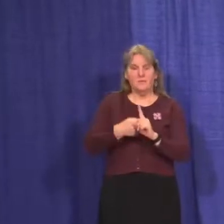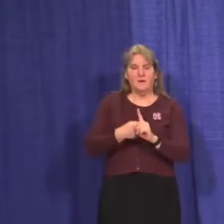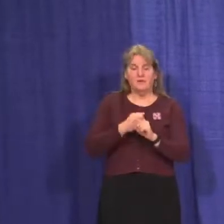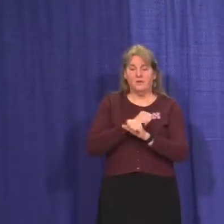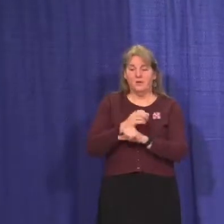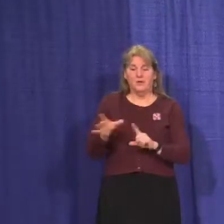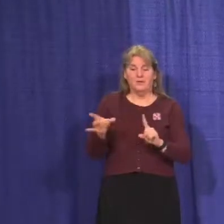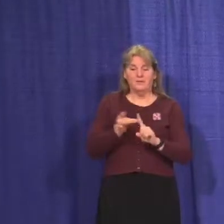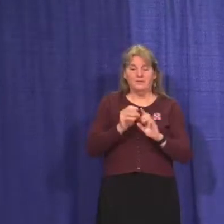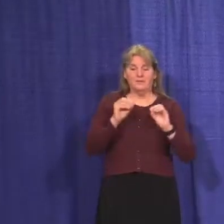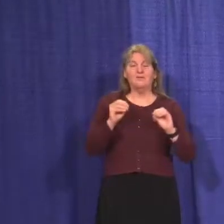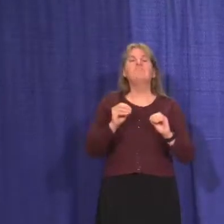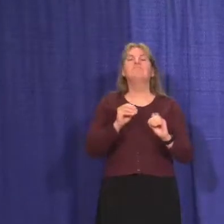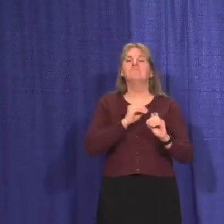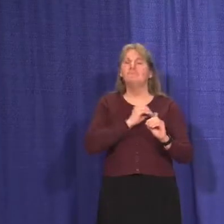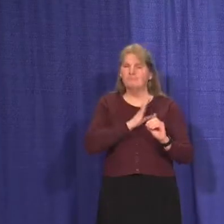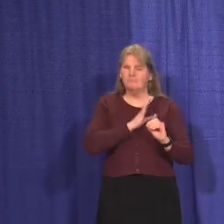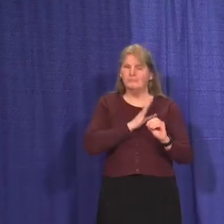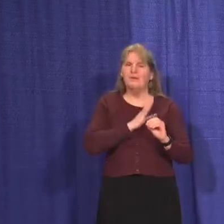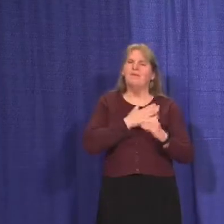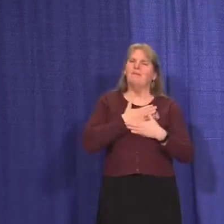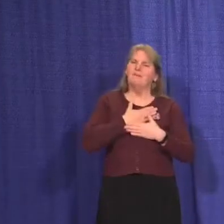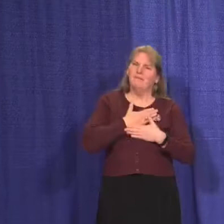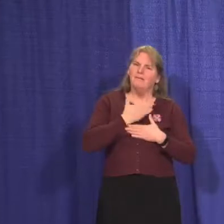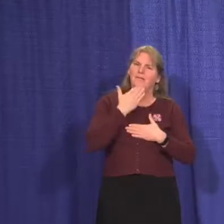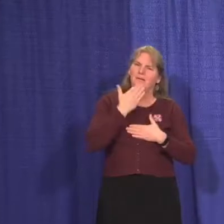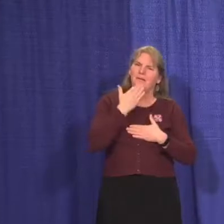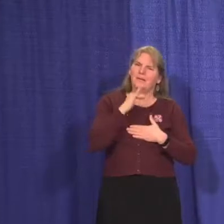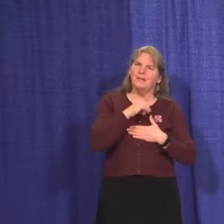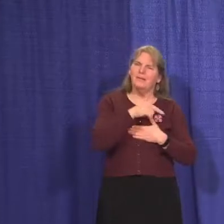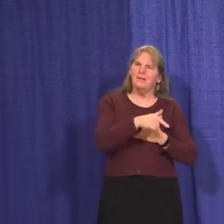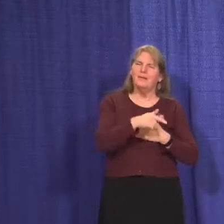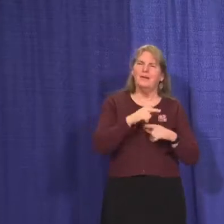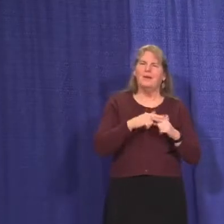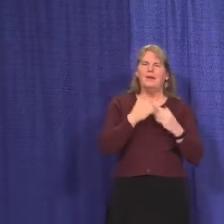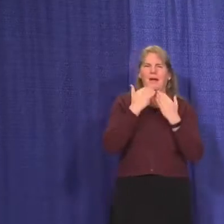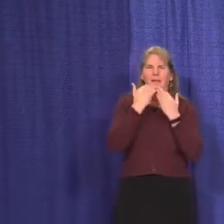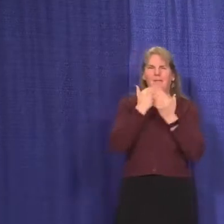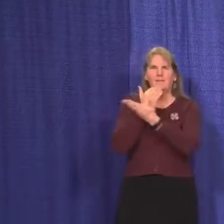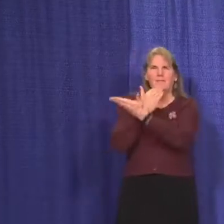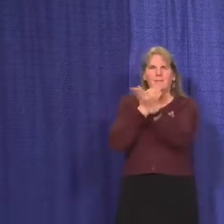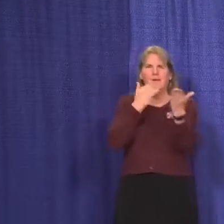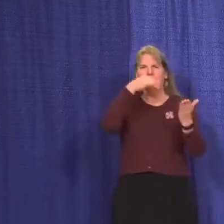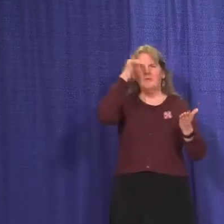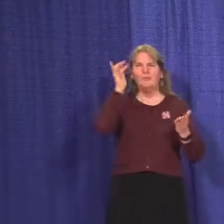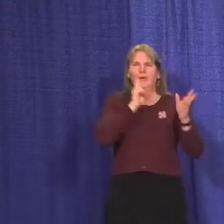grateful for. I'm grateful to all Yukoners for contributing to keeping COVID